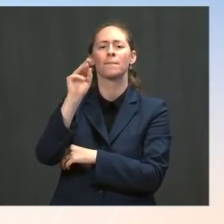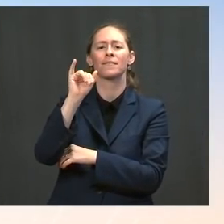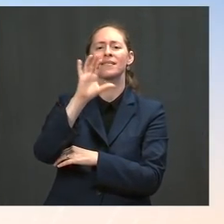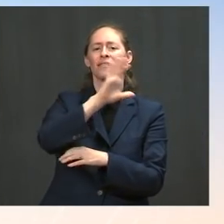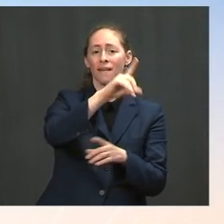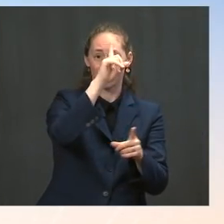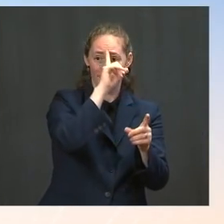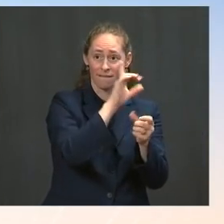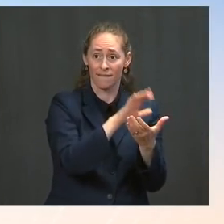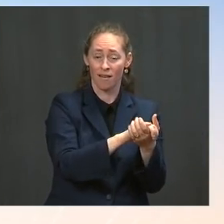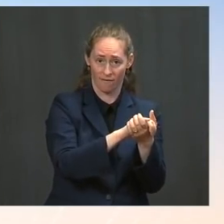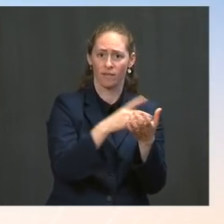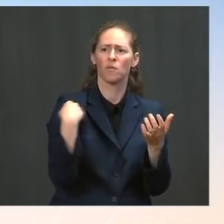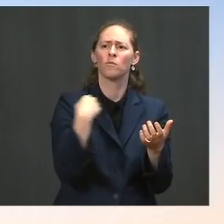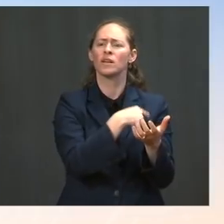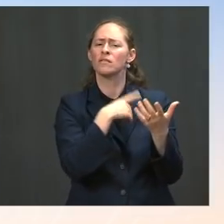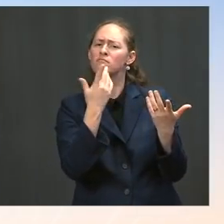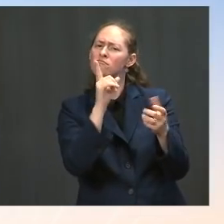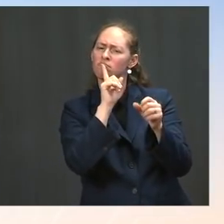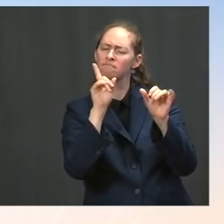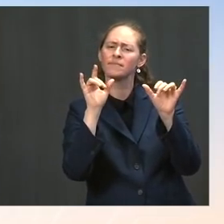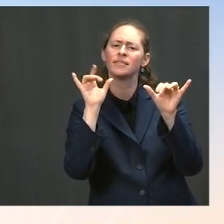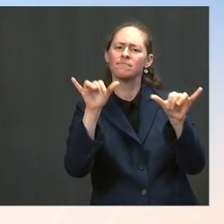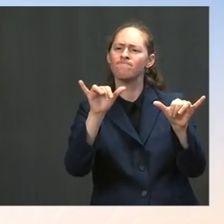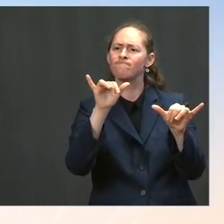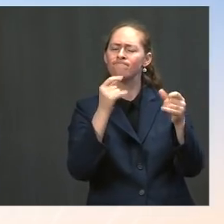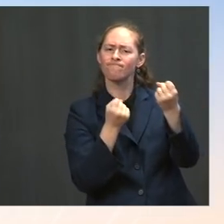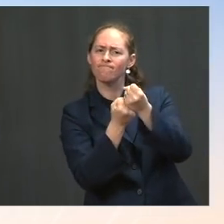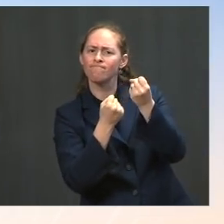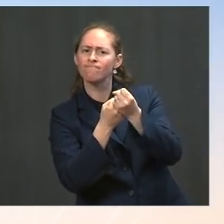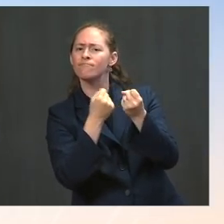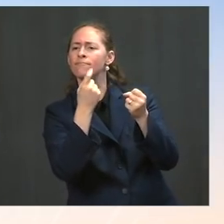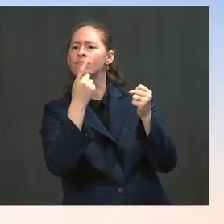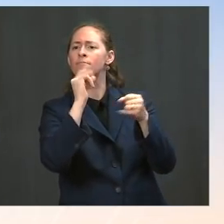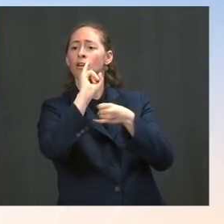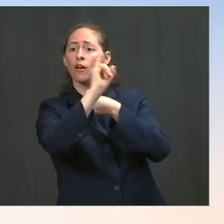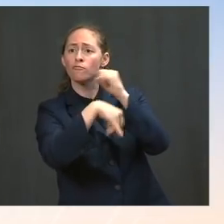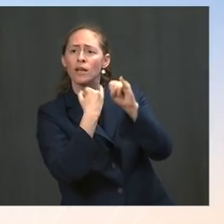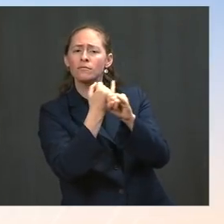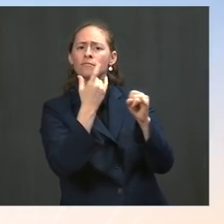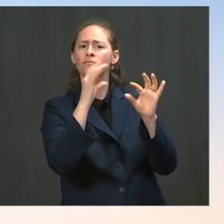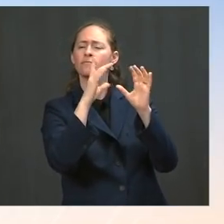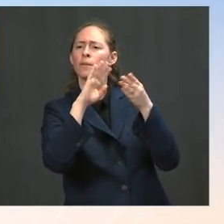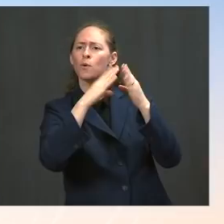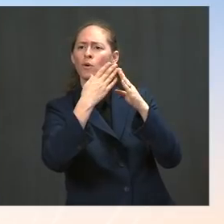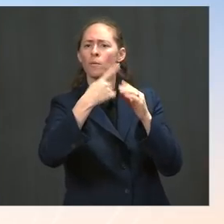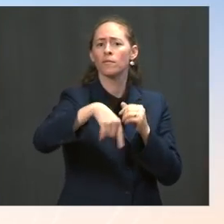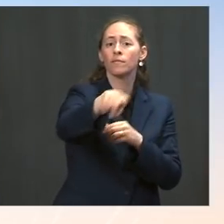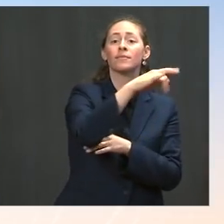to emerge stronger from the pandemic. And thousands of Muslim Americans are among those eager to perform the pilgrimage next year.